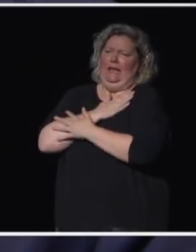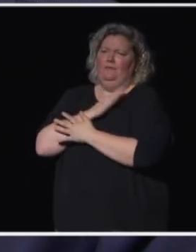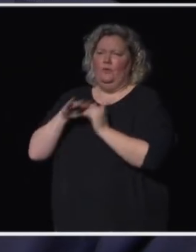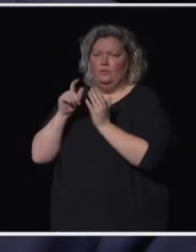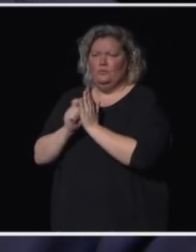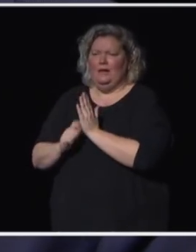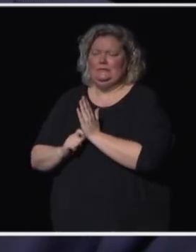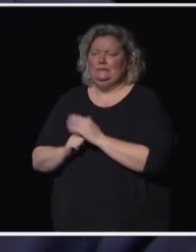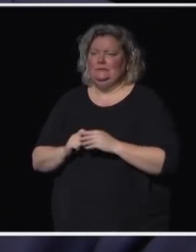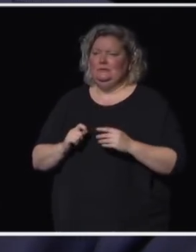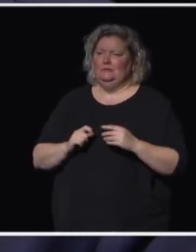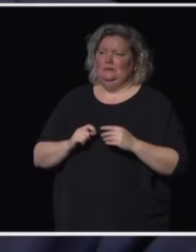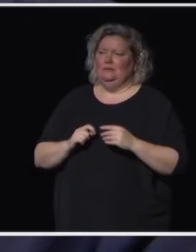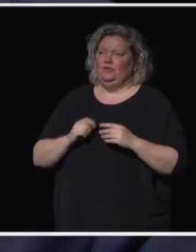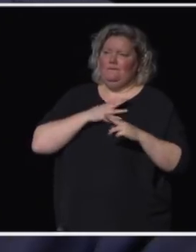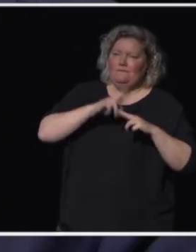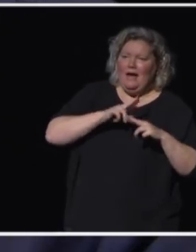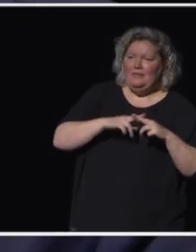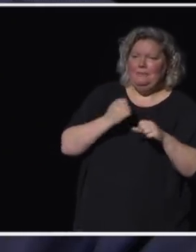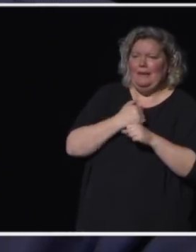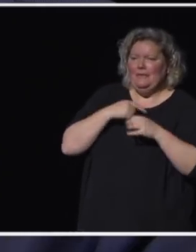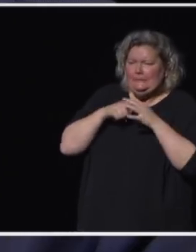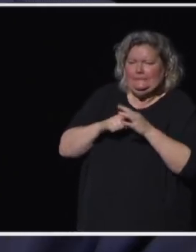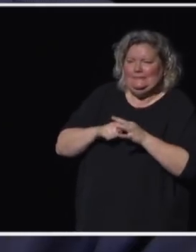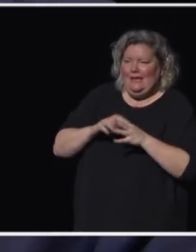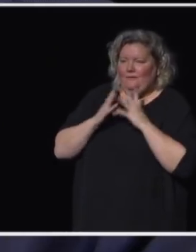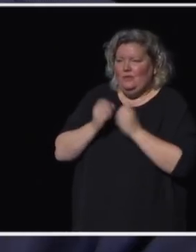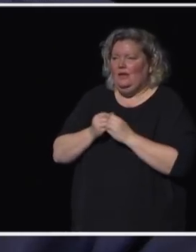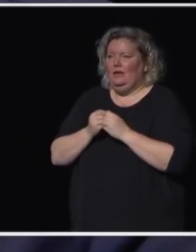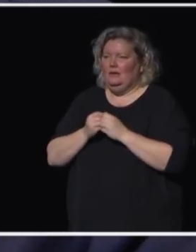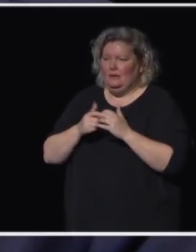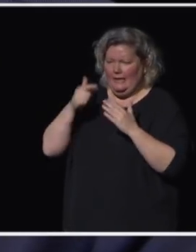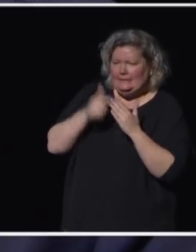I think between the two of them -- you know, from my dad I got, you know like, a deep sense of scepticism.